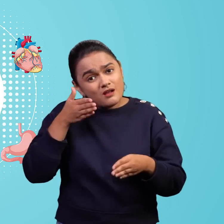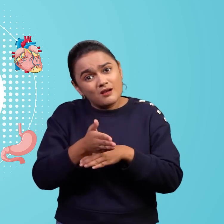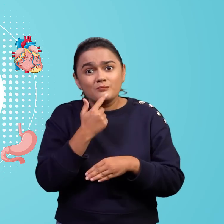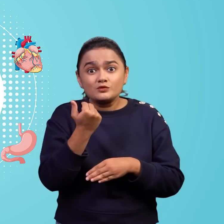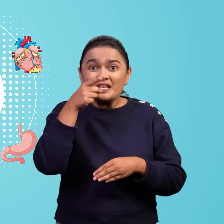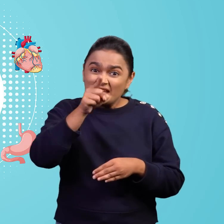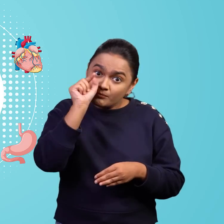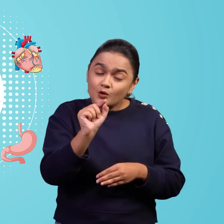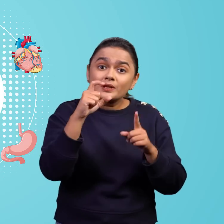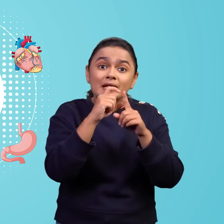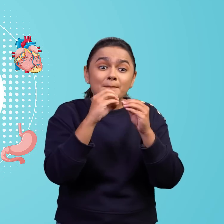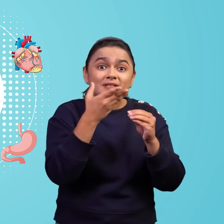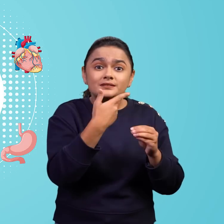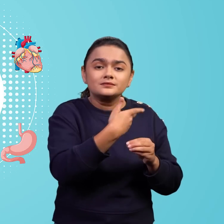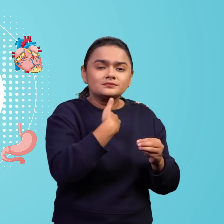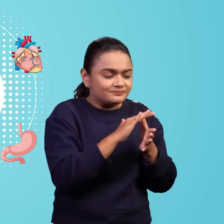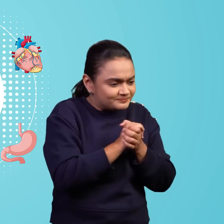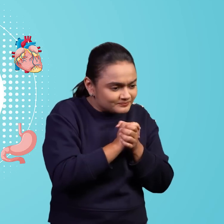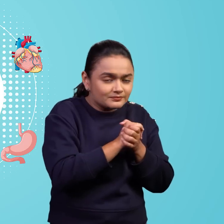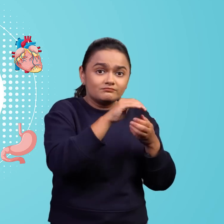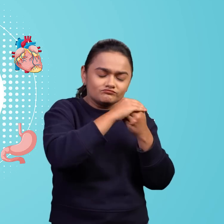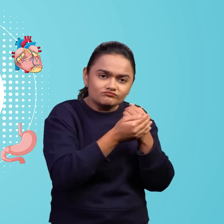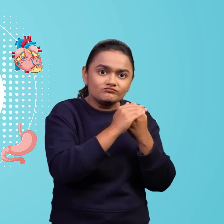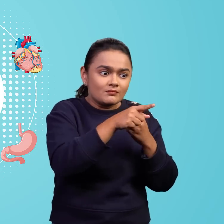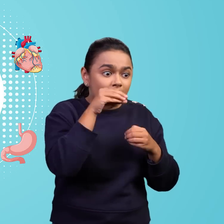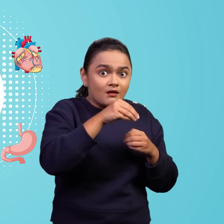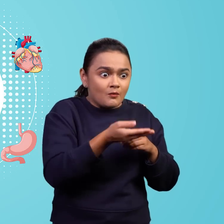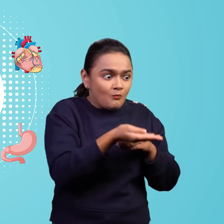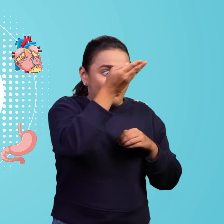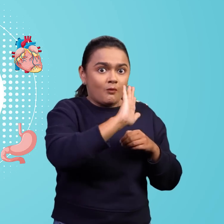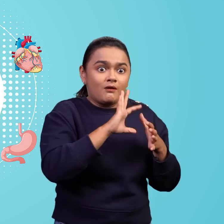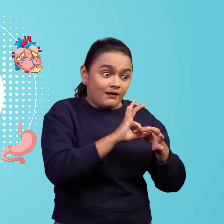That is why we need to befriend diabetes and take care of it. We shouldn't let it worsen.